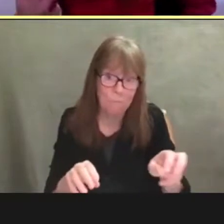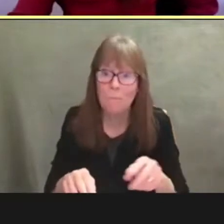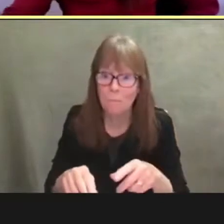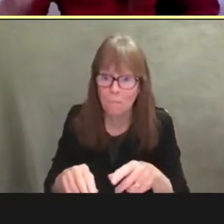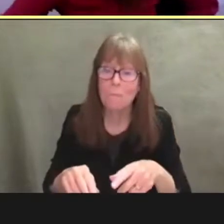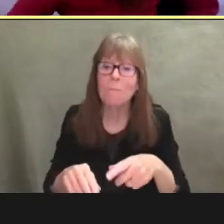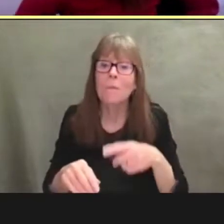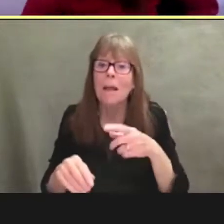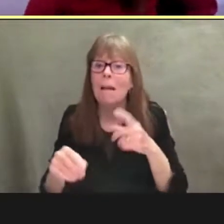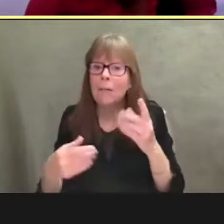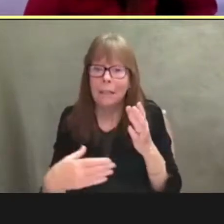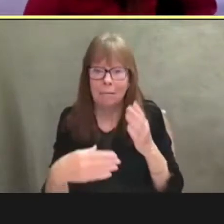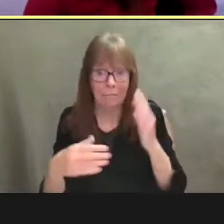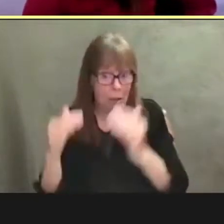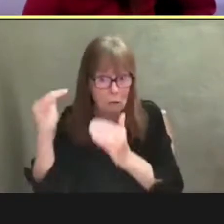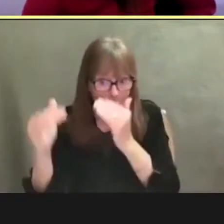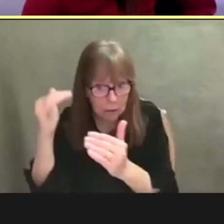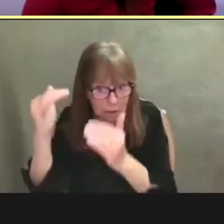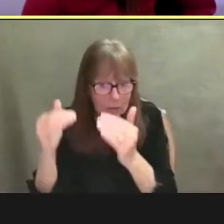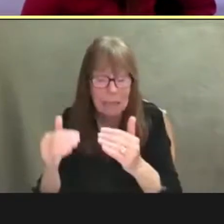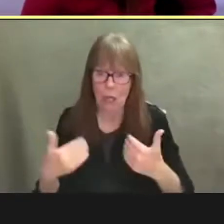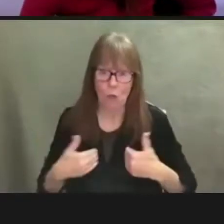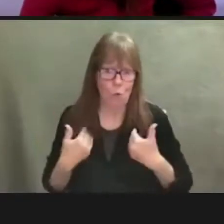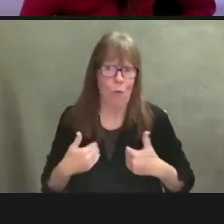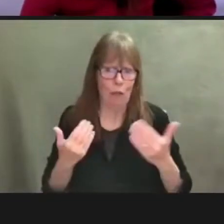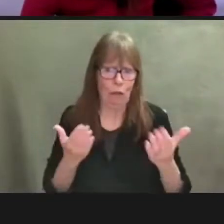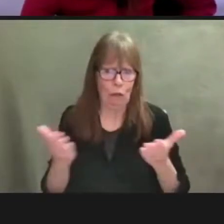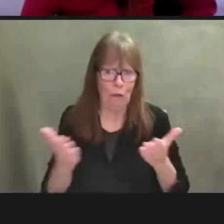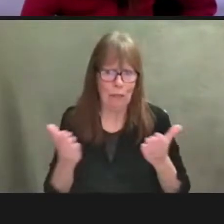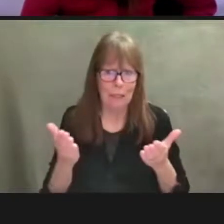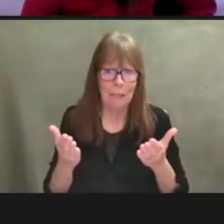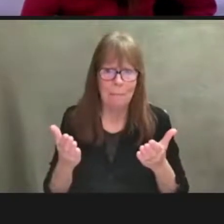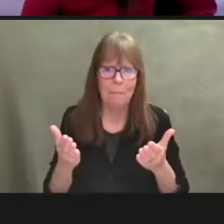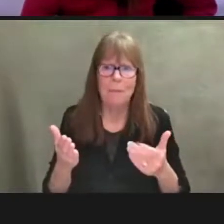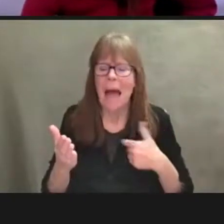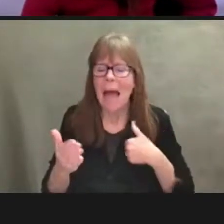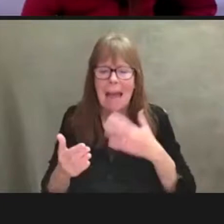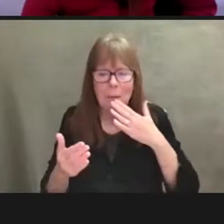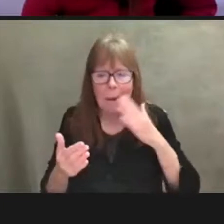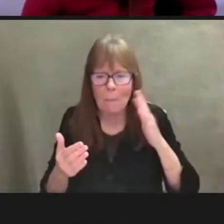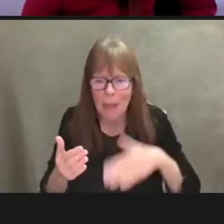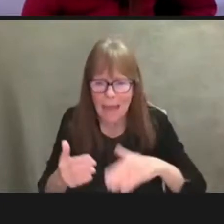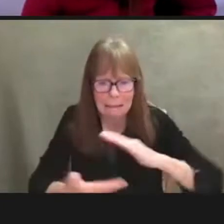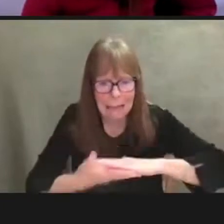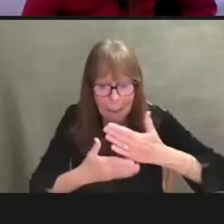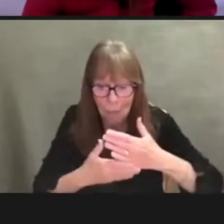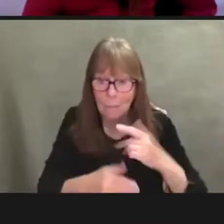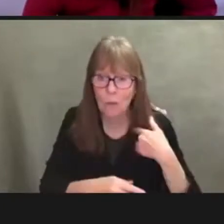youth services. I couldn't hear what you said cause I’m on a bad laptop, I’ve had to move around.